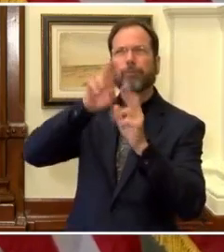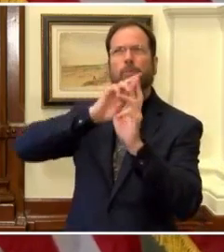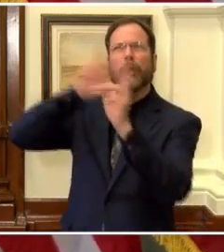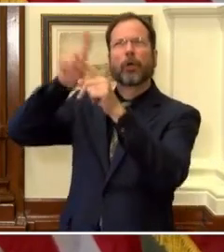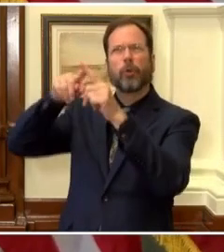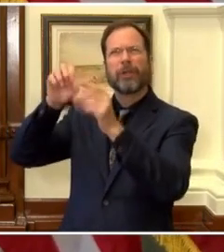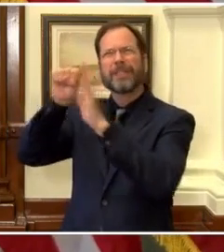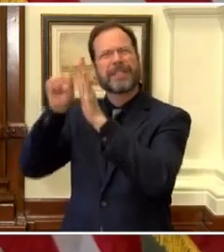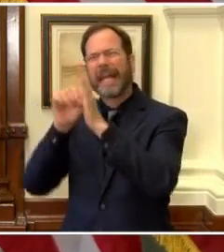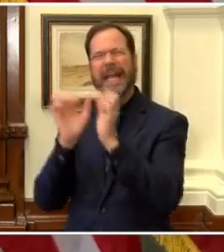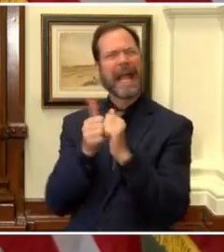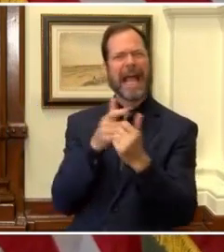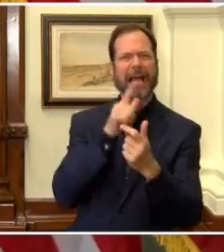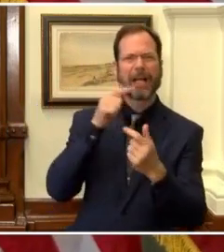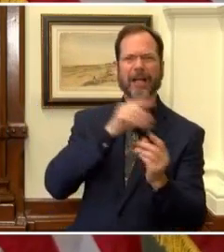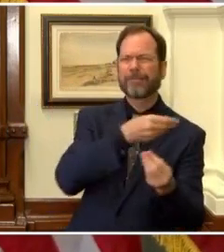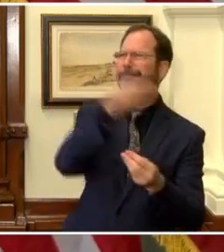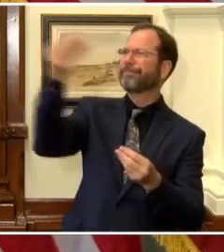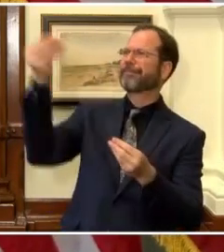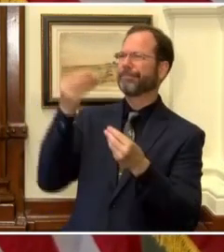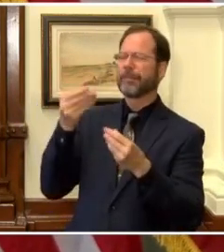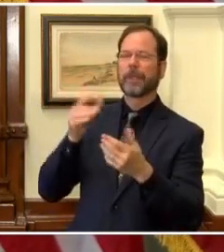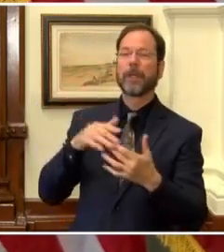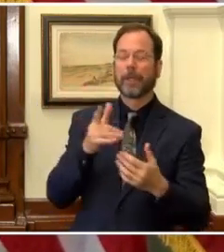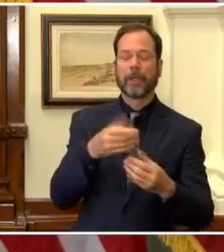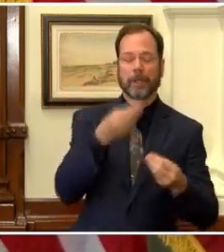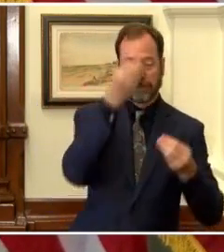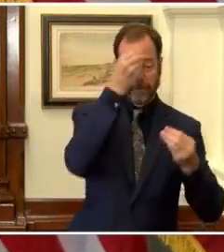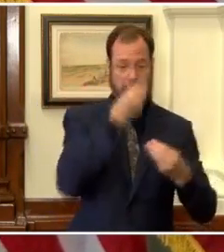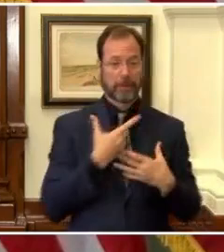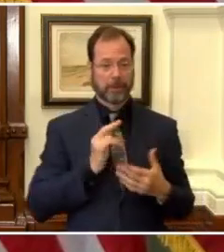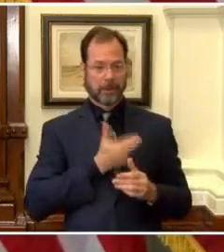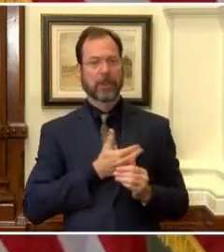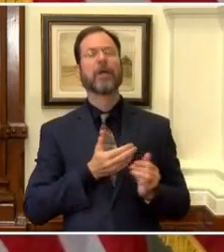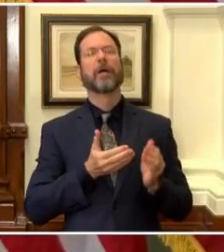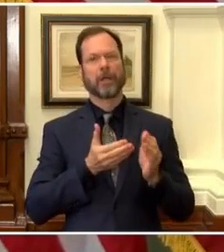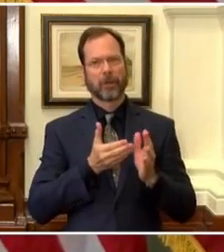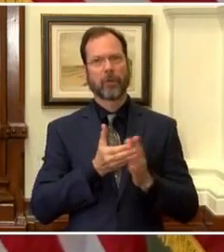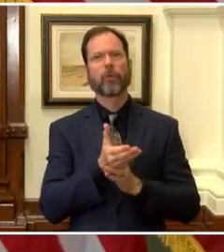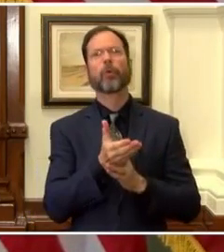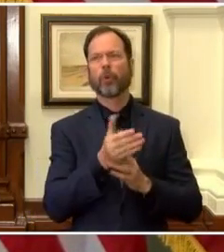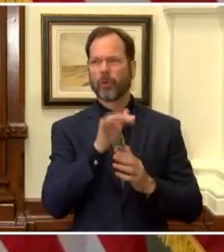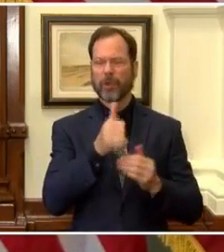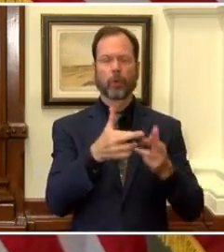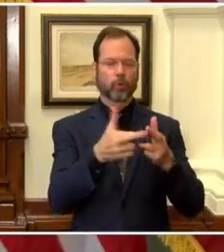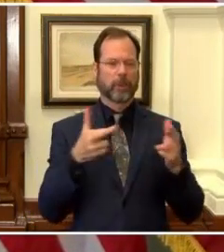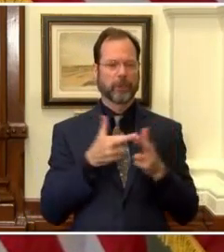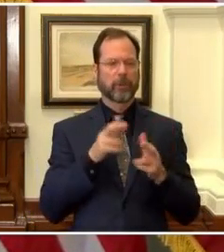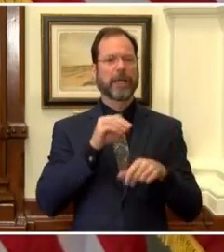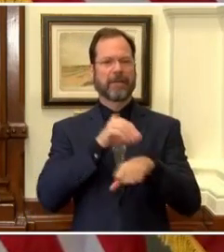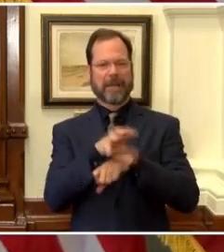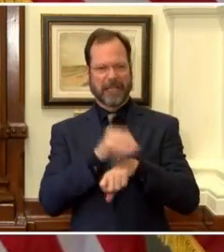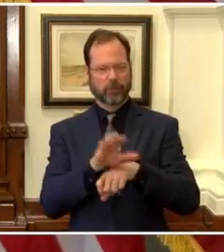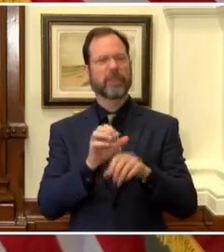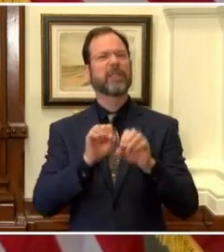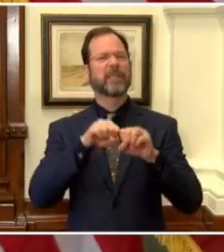REPORTER: SO TO CLARIFY, DO THE HOSPITAL'S REPORT TO THE LOCAL HEALTH DEPARTMENTS AND DATE REPORT TO THE STATE? WHAT IS THE EXACT ORDER?